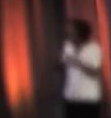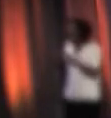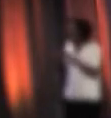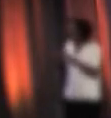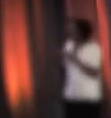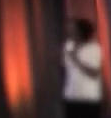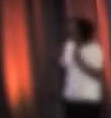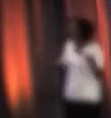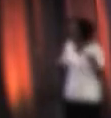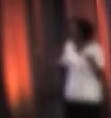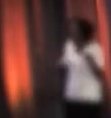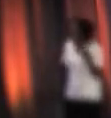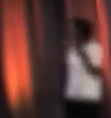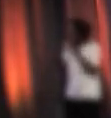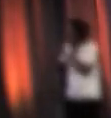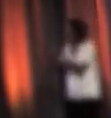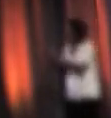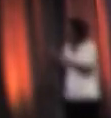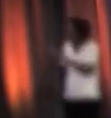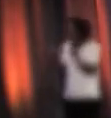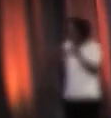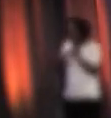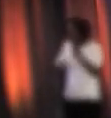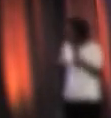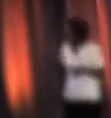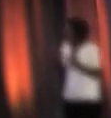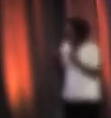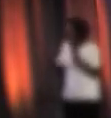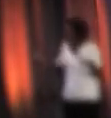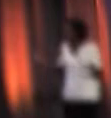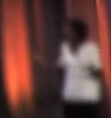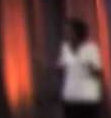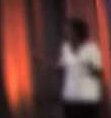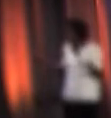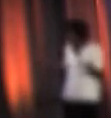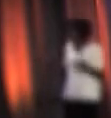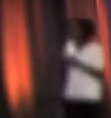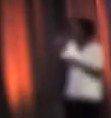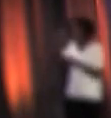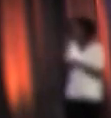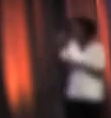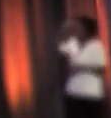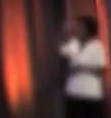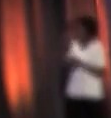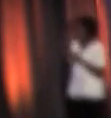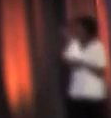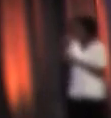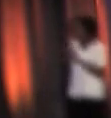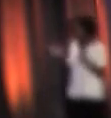of disability recognized by the museum sector. And it's also to see a story that exposes the enduring